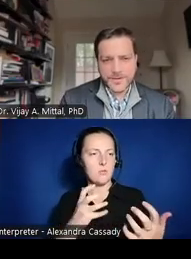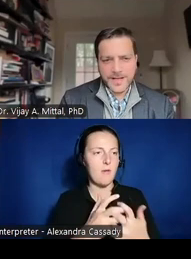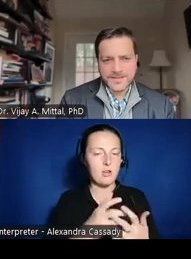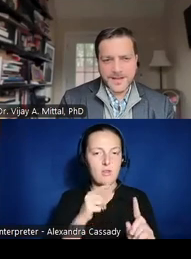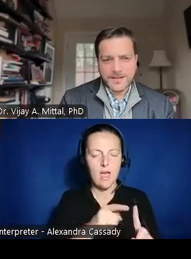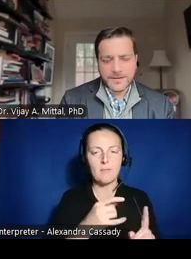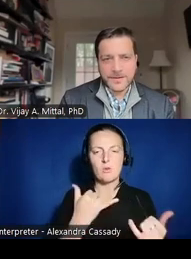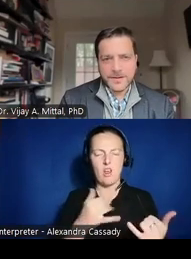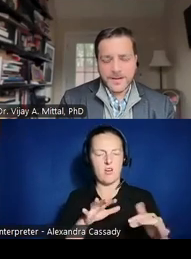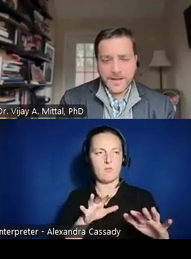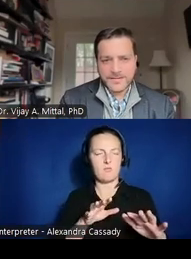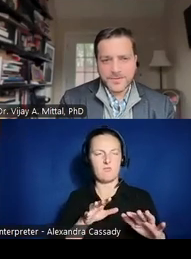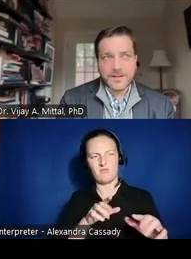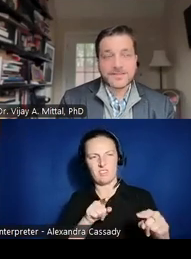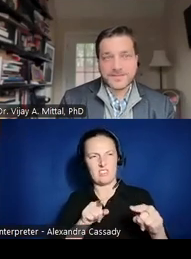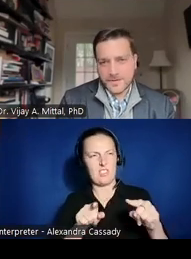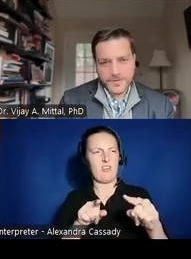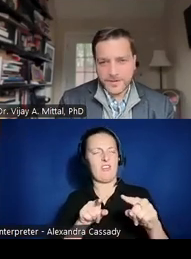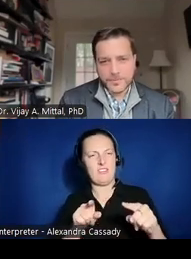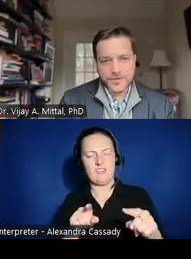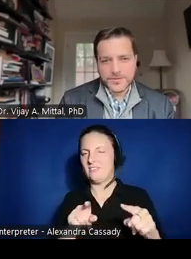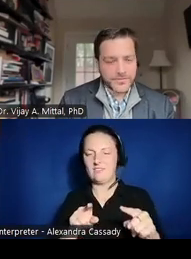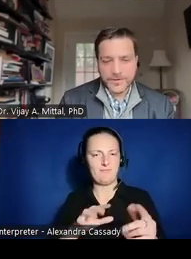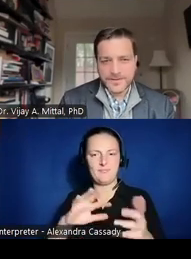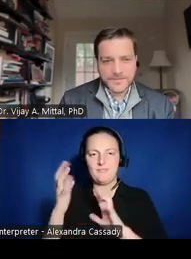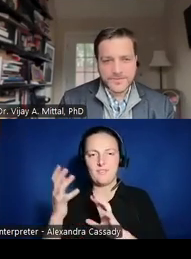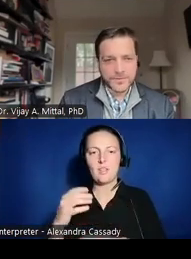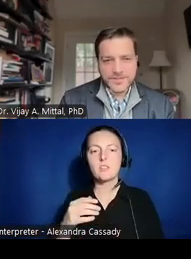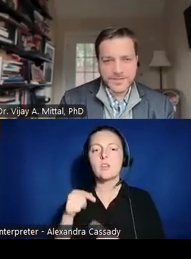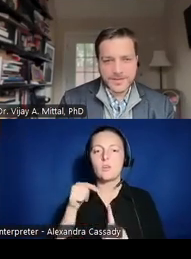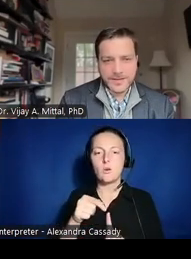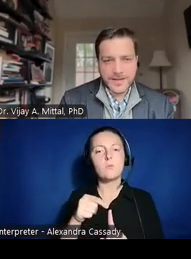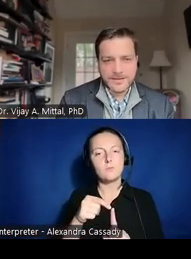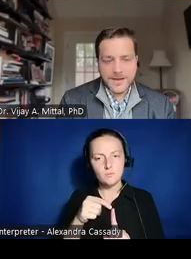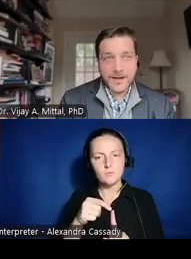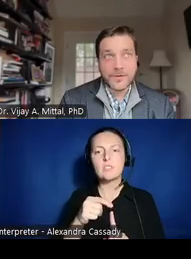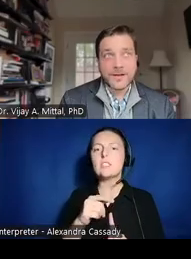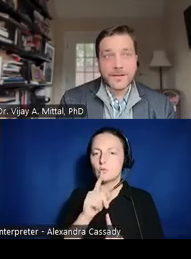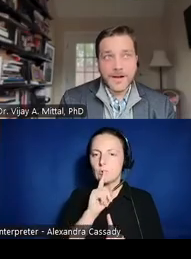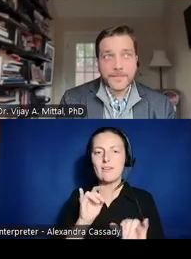a cascade here and it's really consistent with interpersonal theories of depression and and how